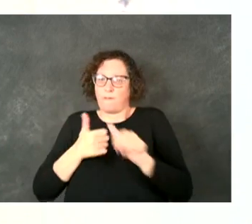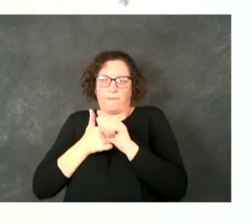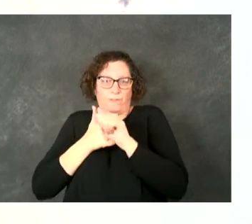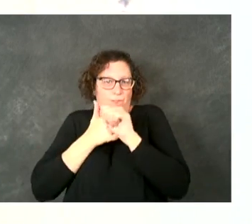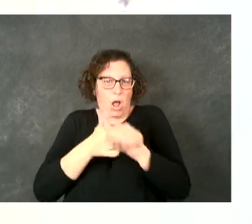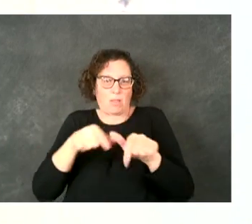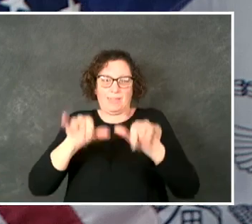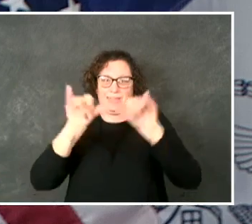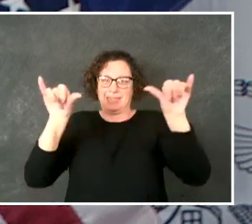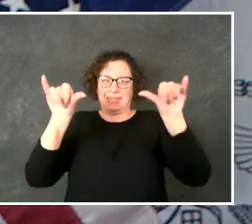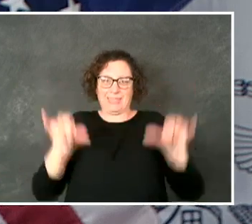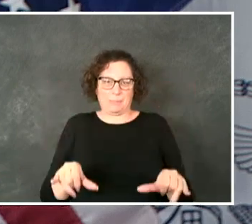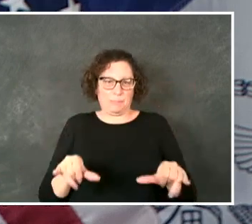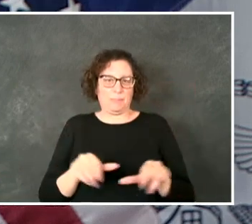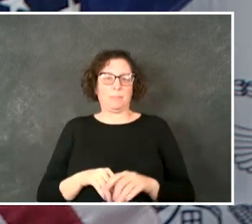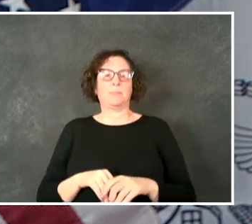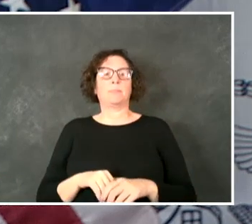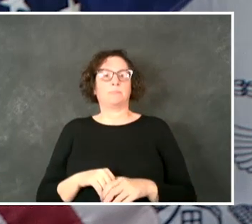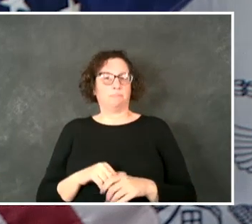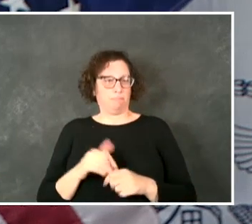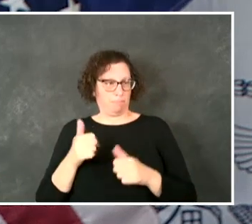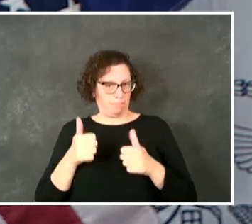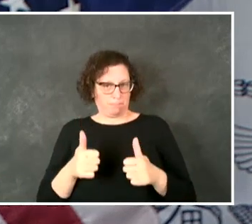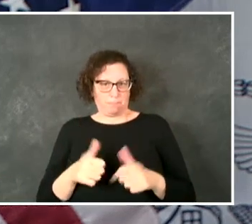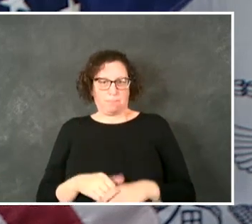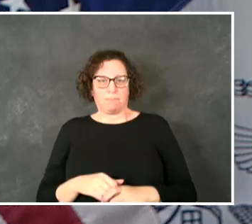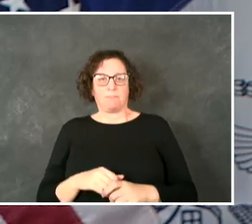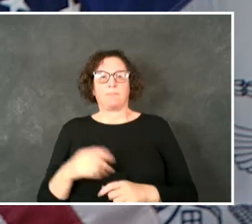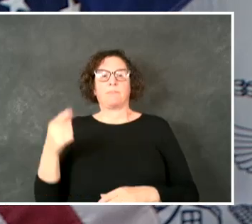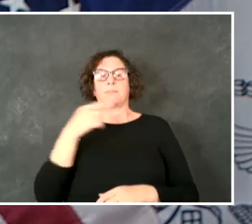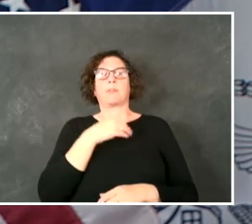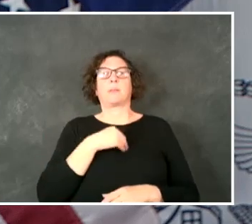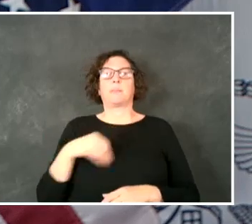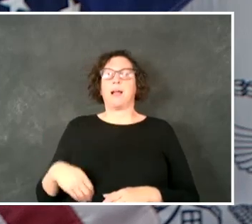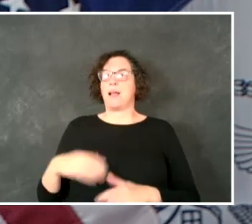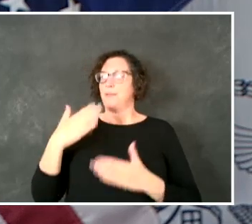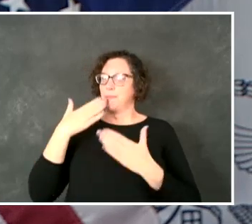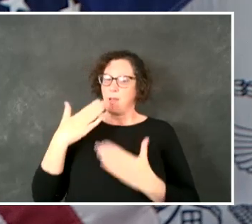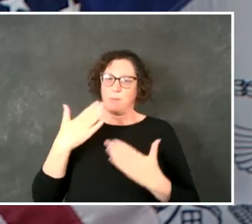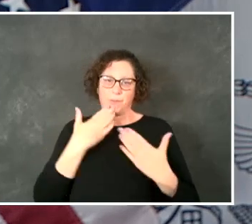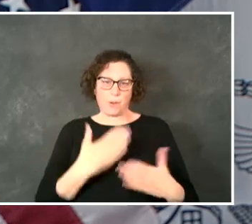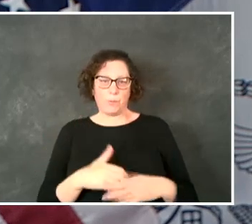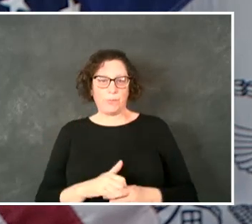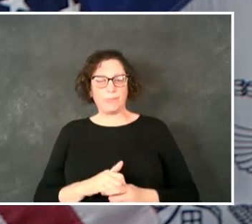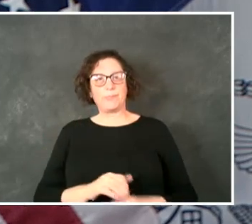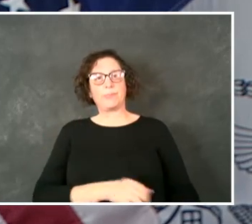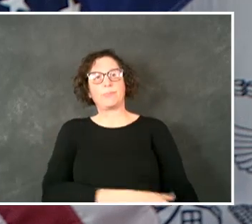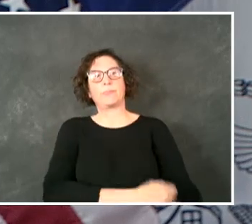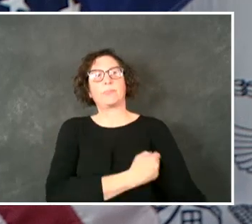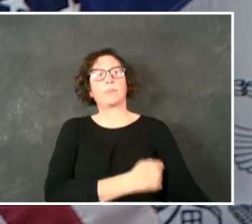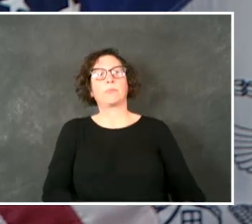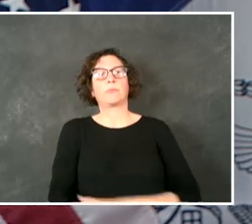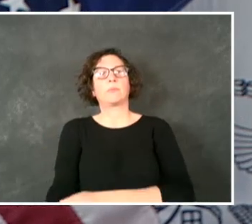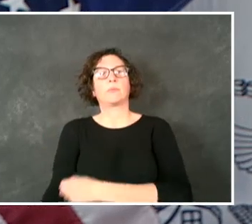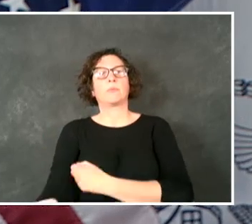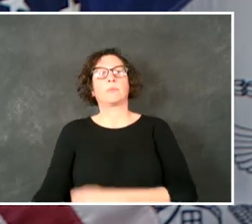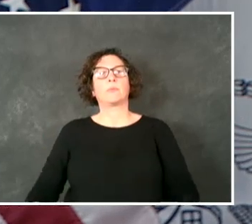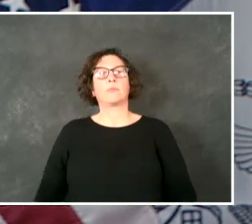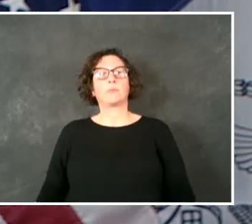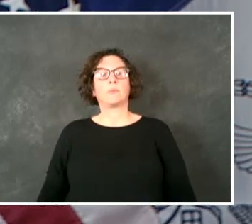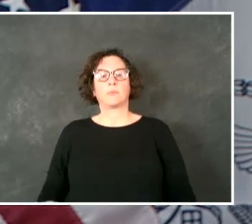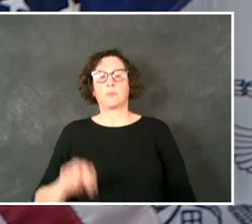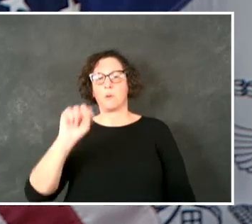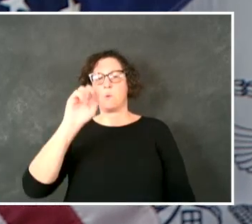CAN TEST